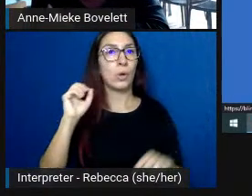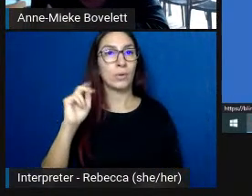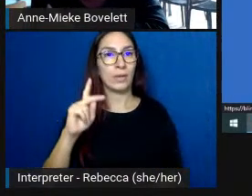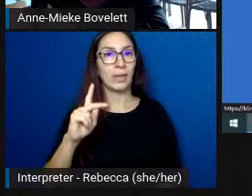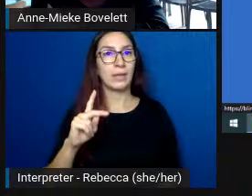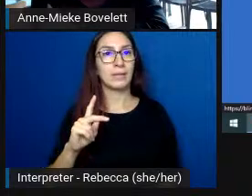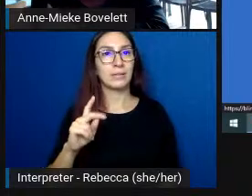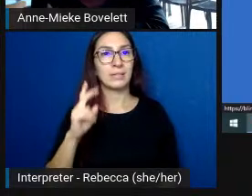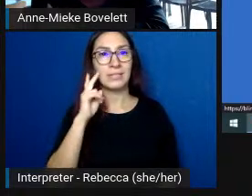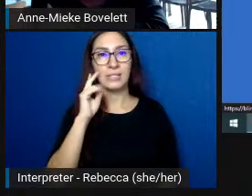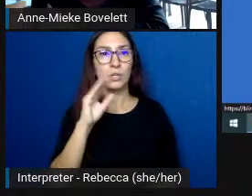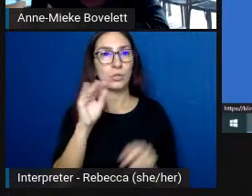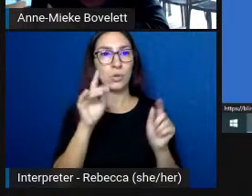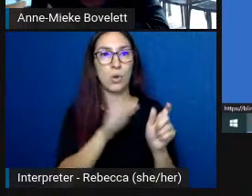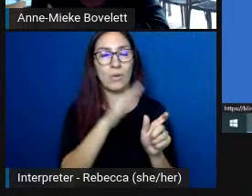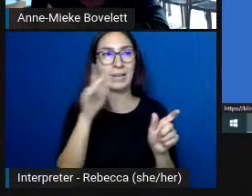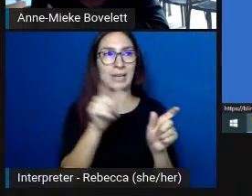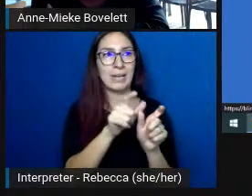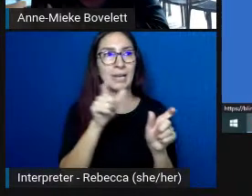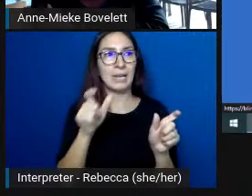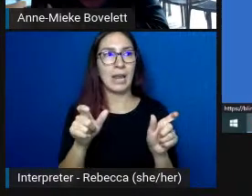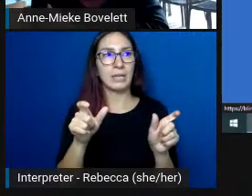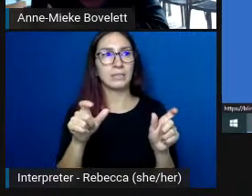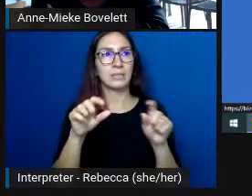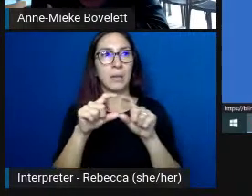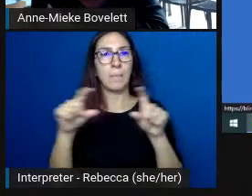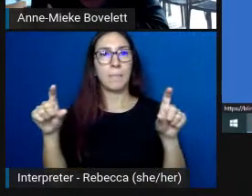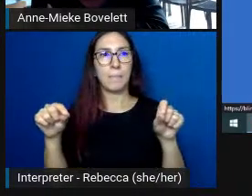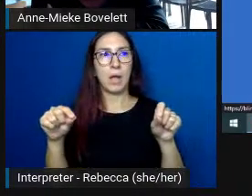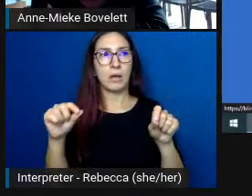There is a search. Okay.